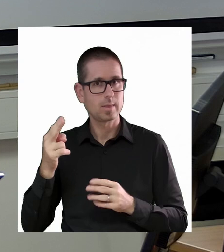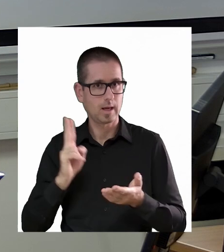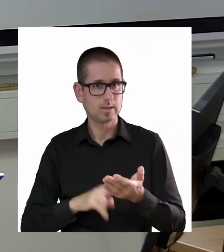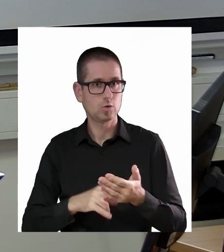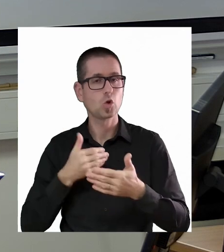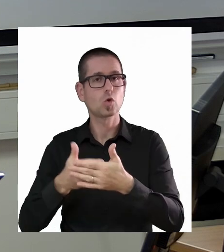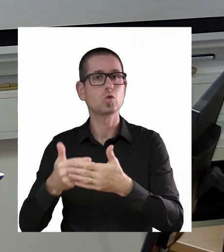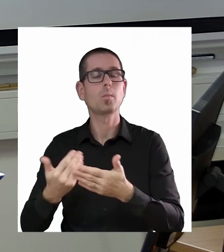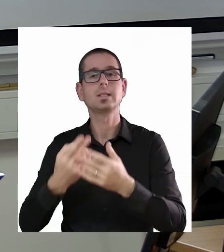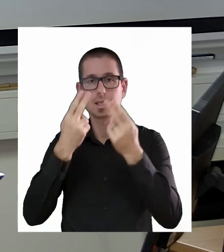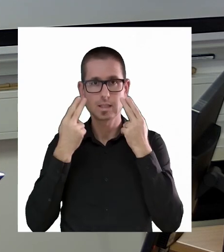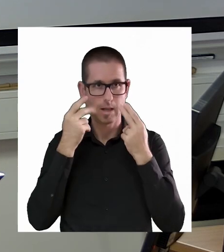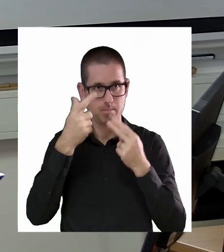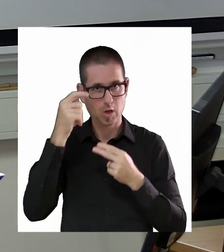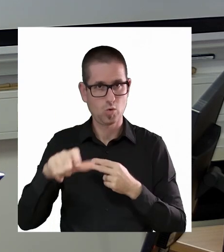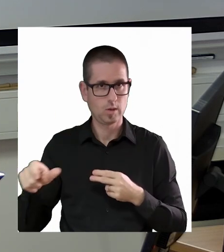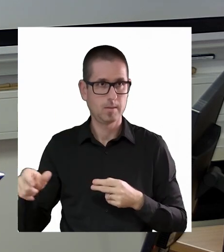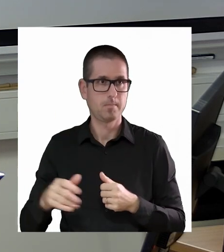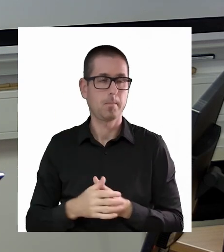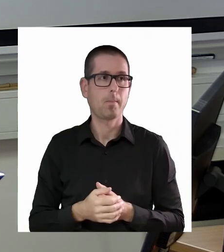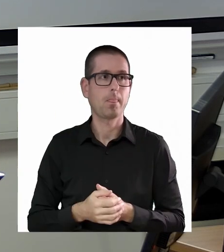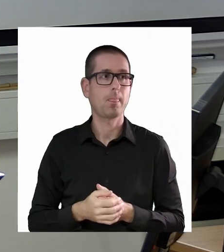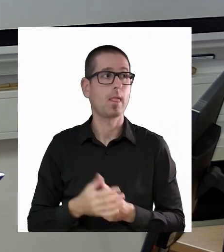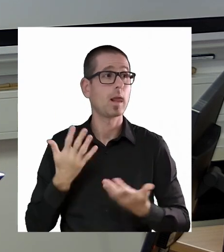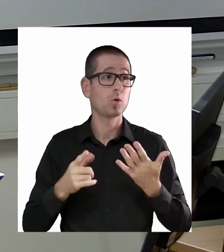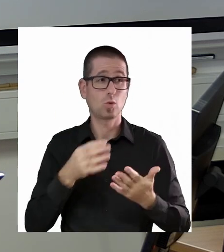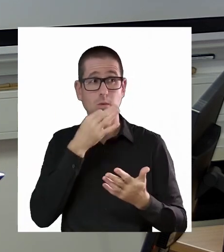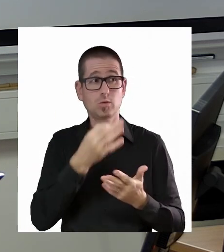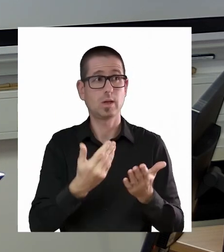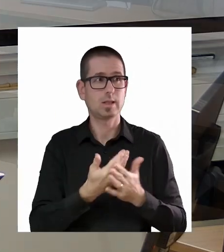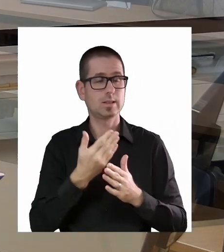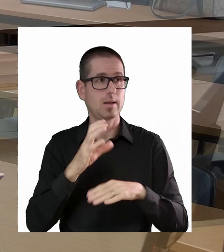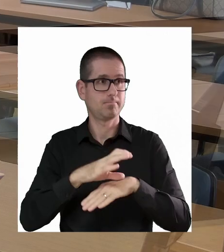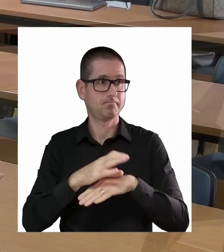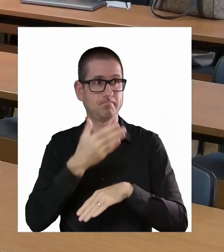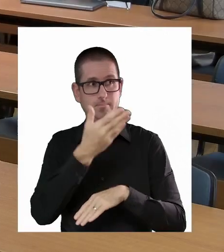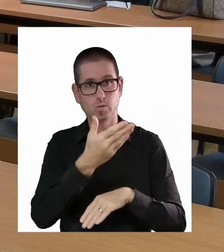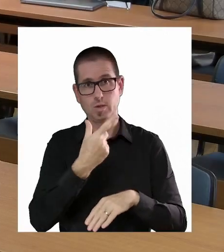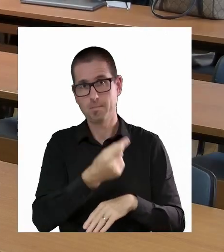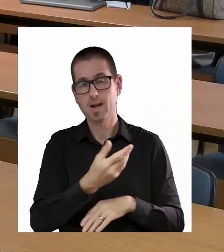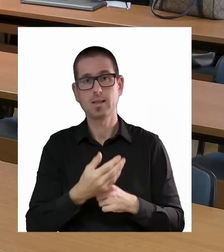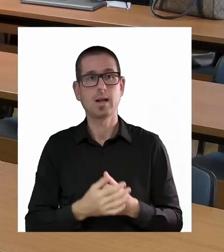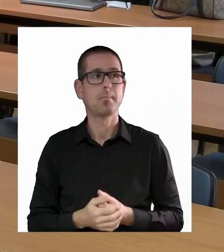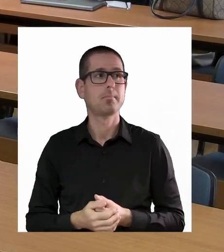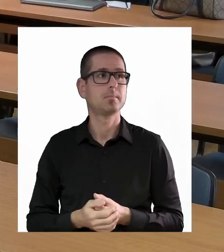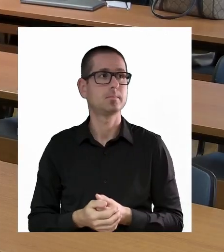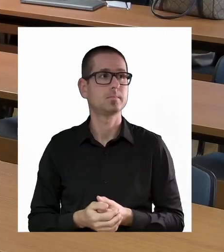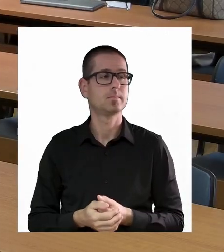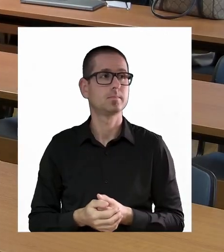to blind people? Maybe that's a question for the Turkish partners and a microphone.